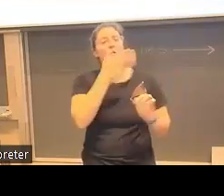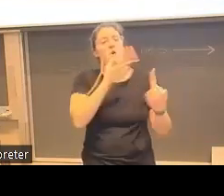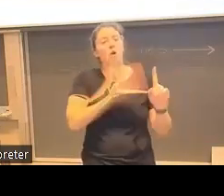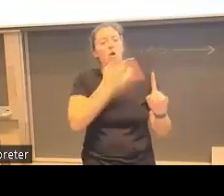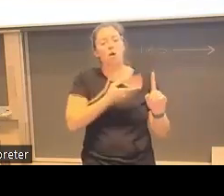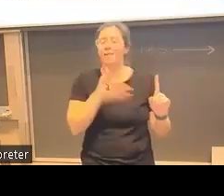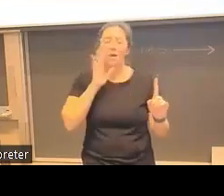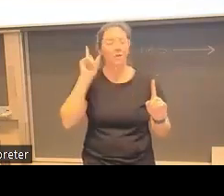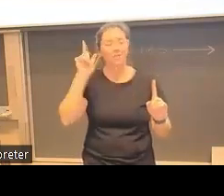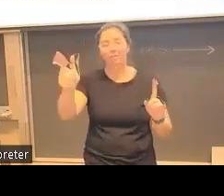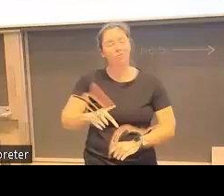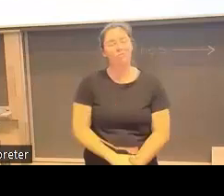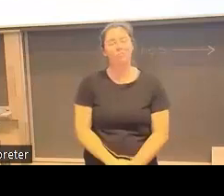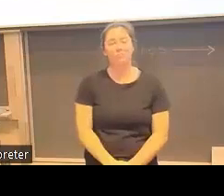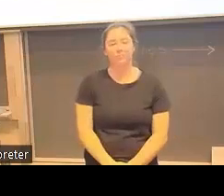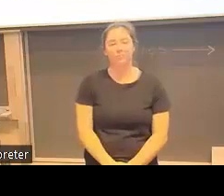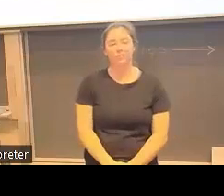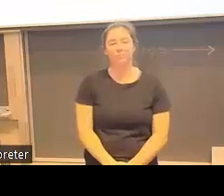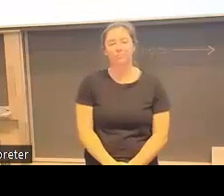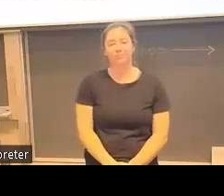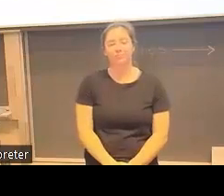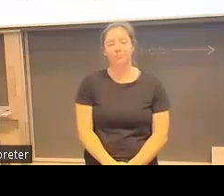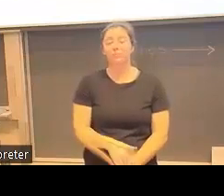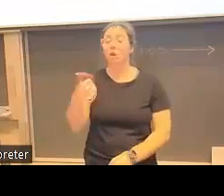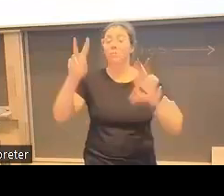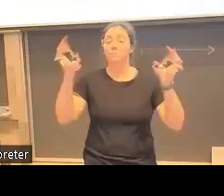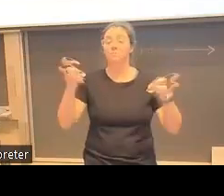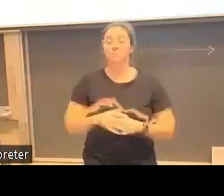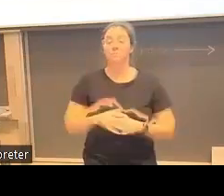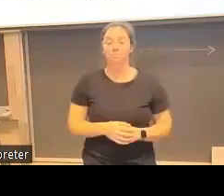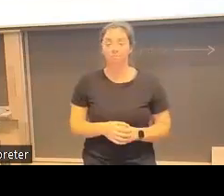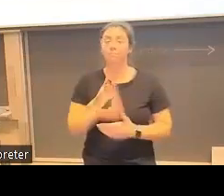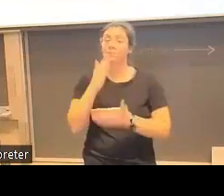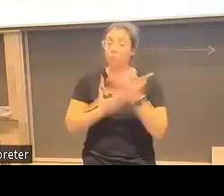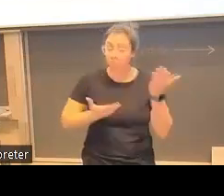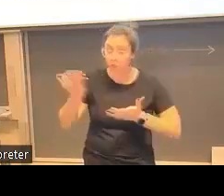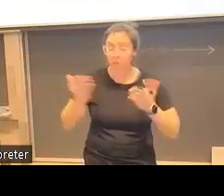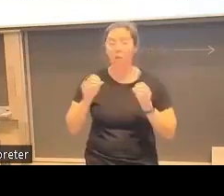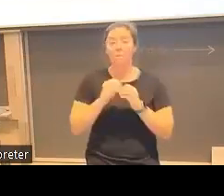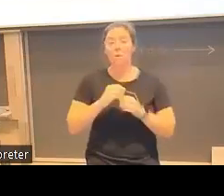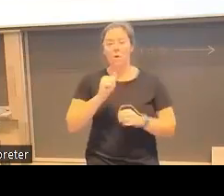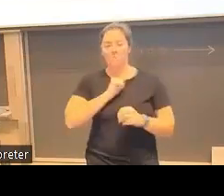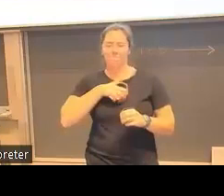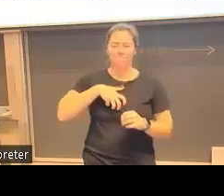that later for another on some Services I feel I have more autonomy in those spaces I know that the